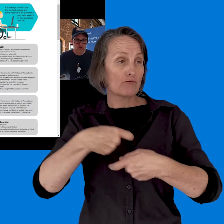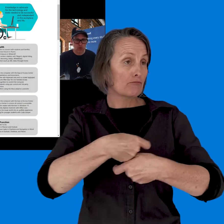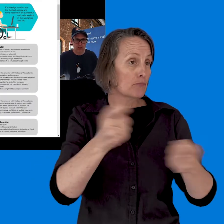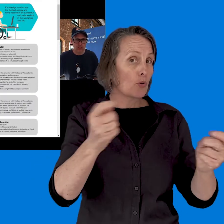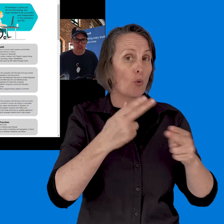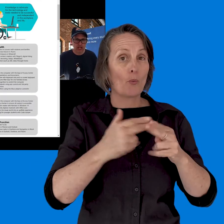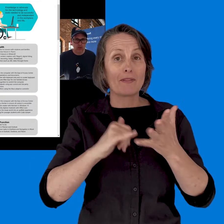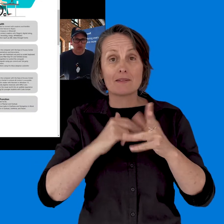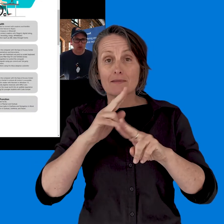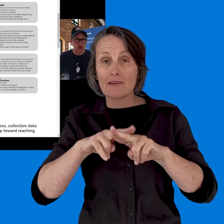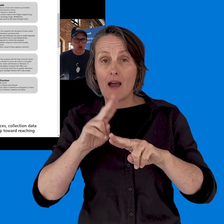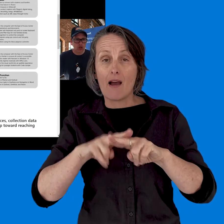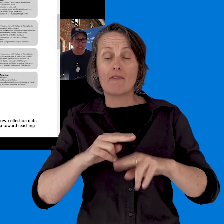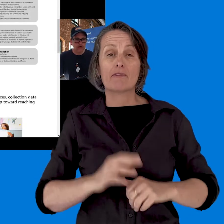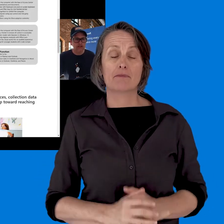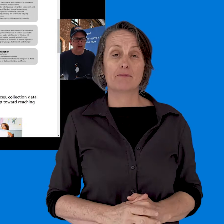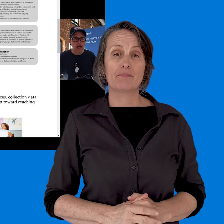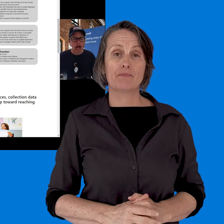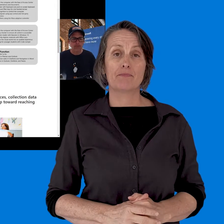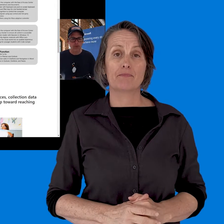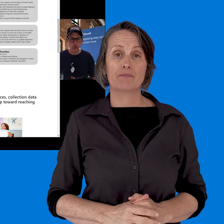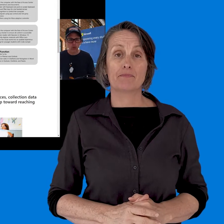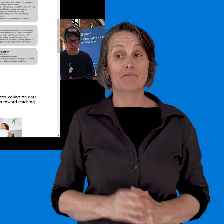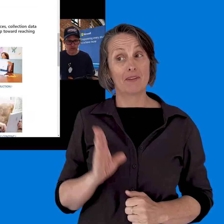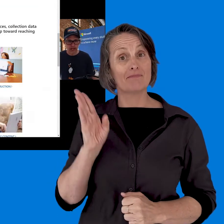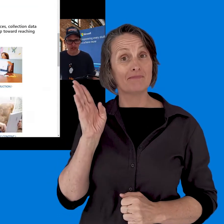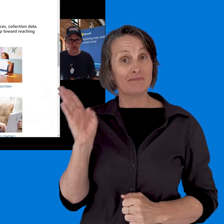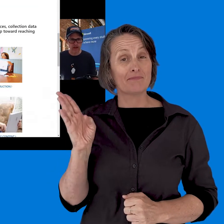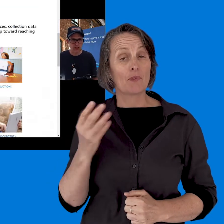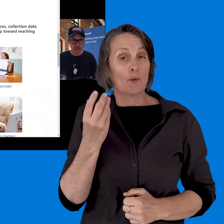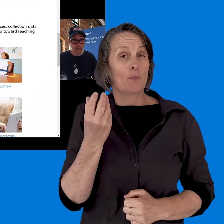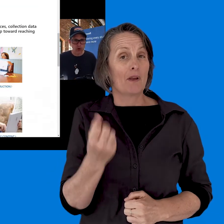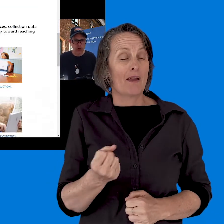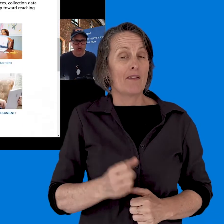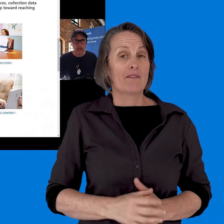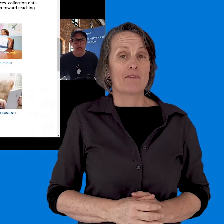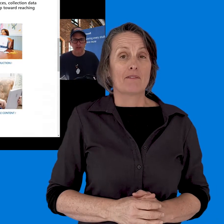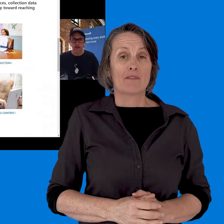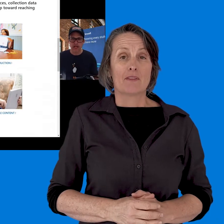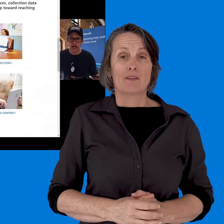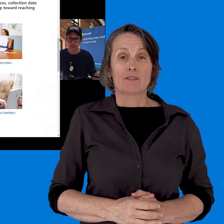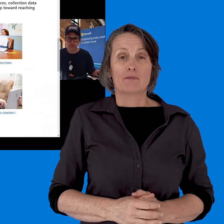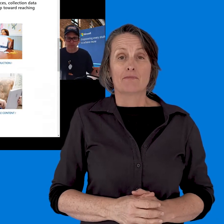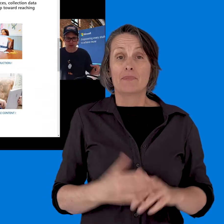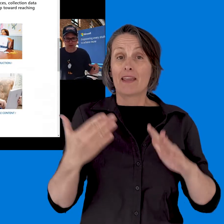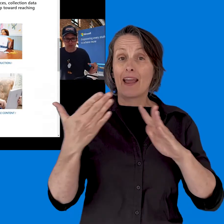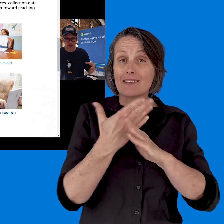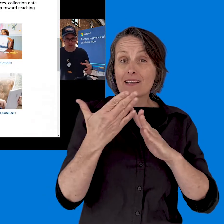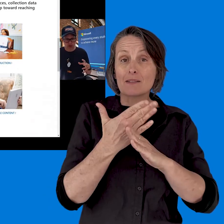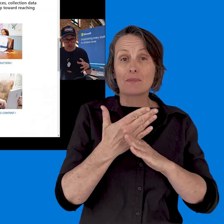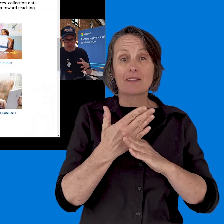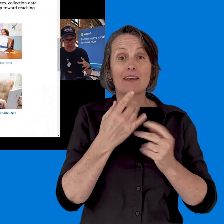if you want to share with your colleagues. But what we've done is we've actually broken the Microsoft